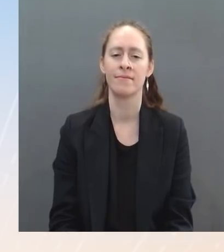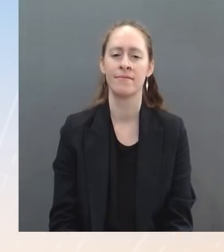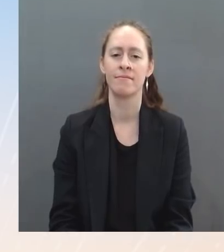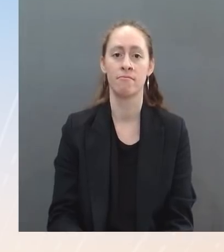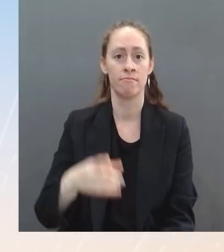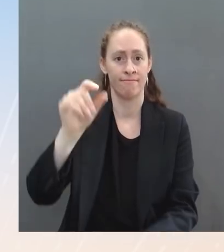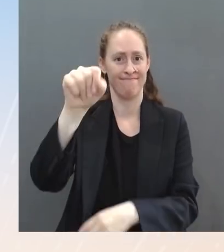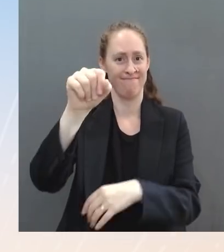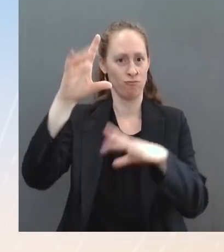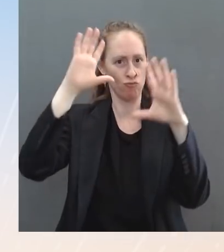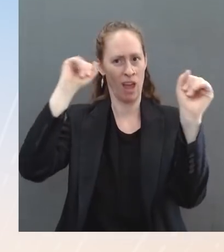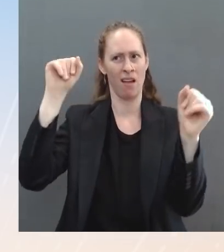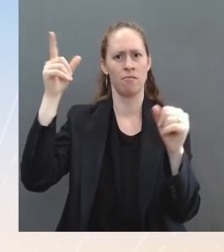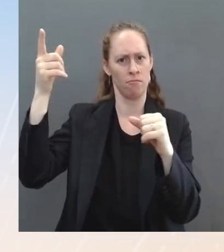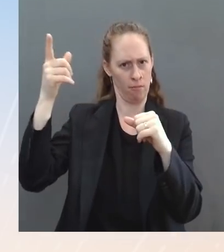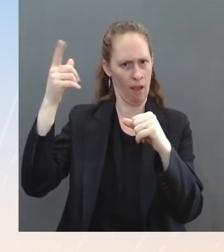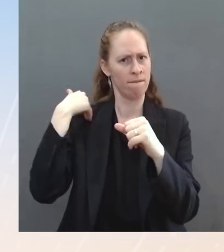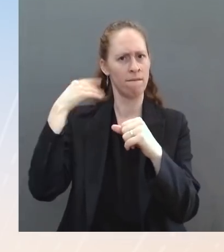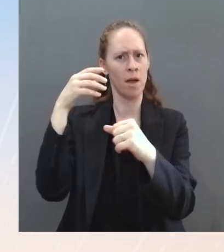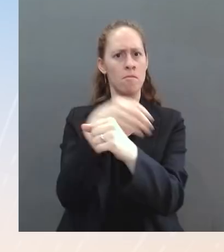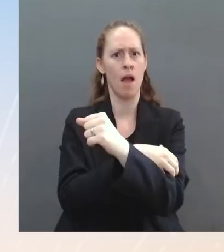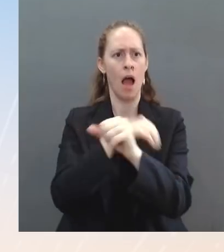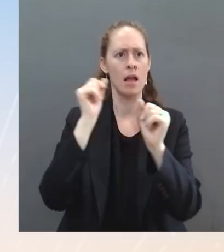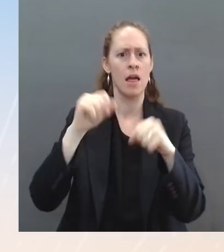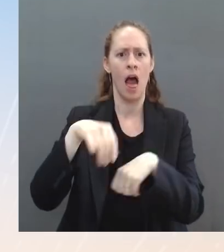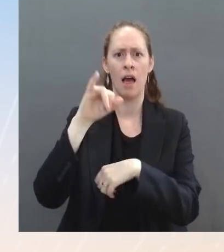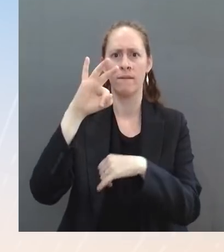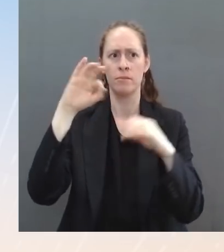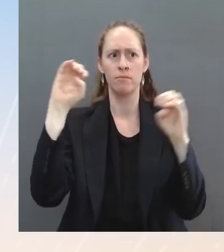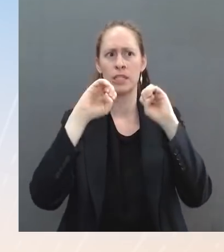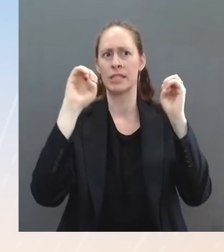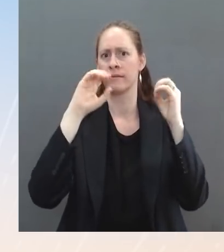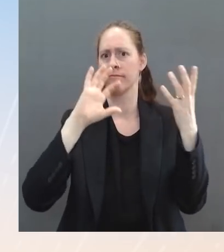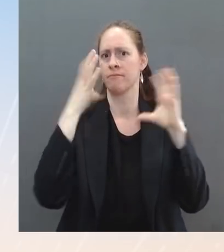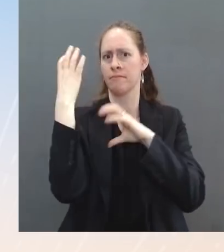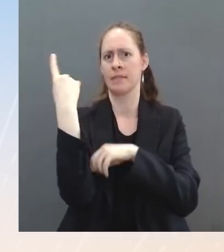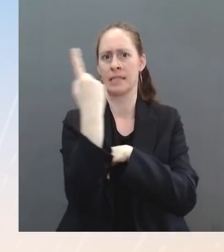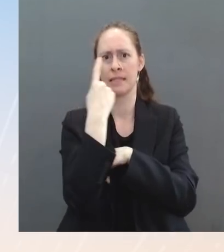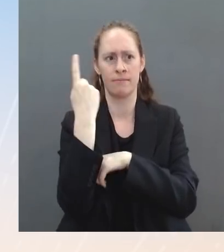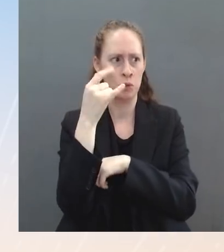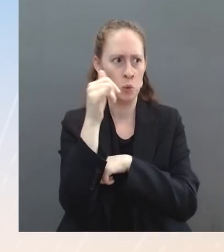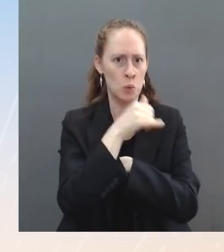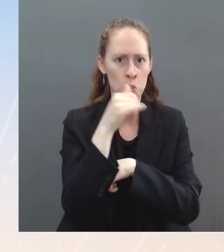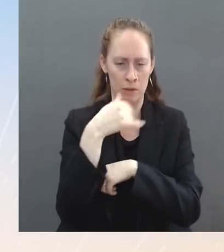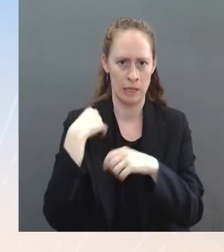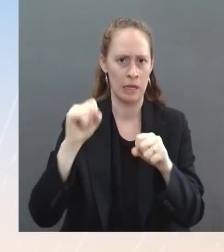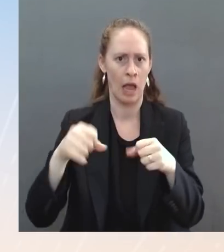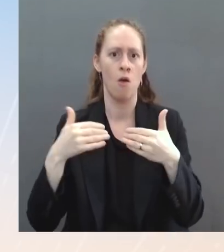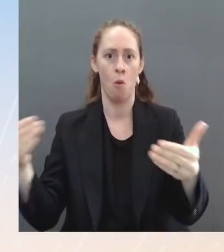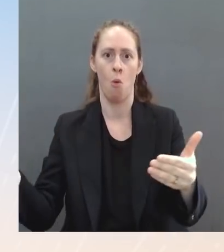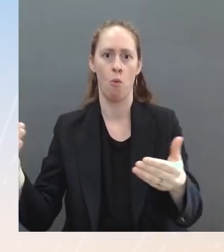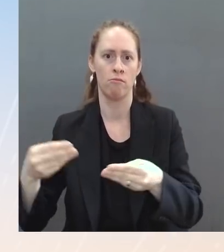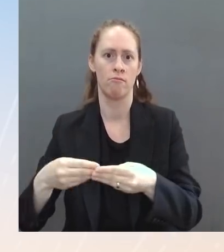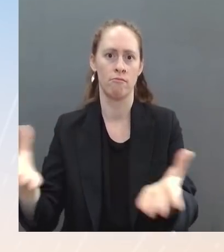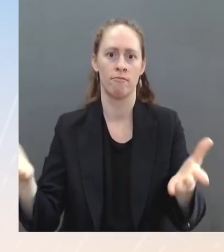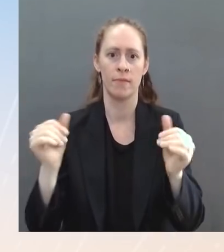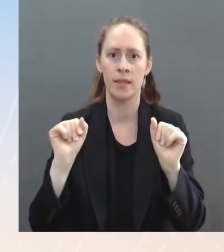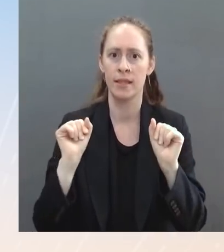which we have seen in the market are associated with Putin's unjustified actions